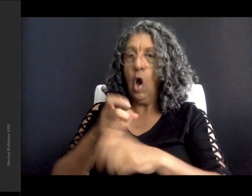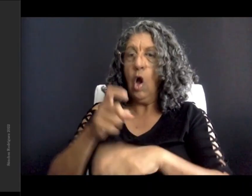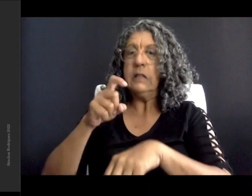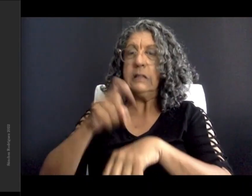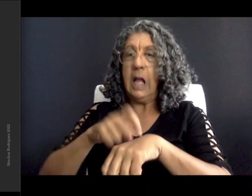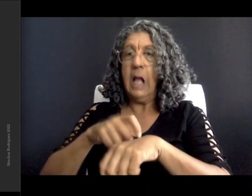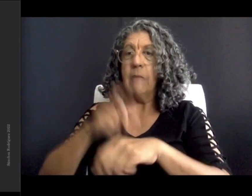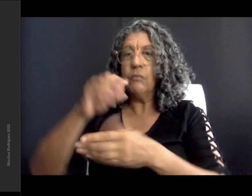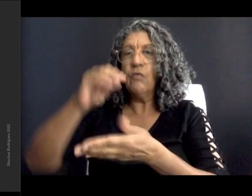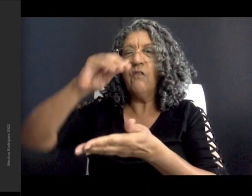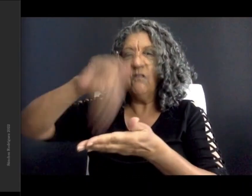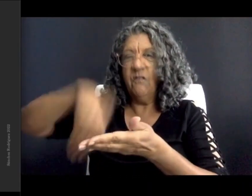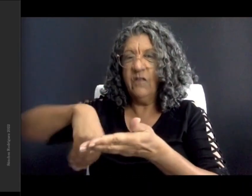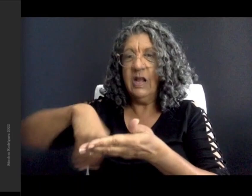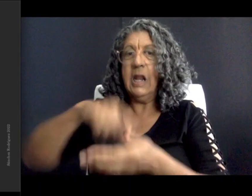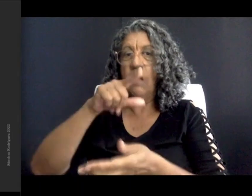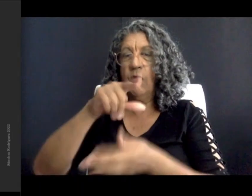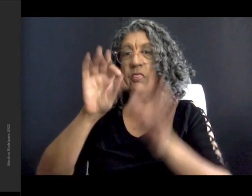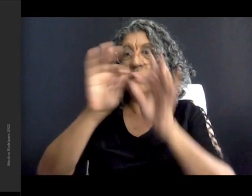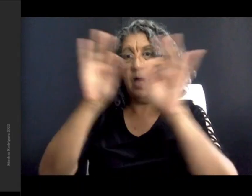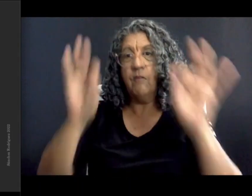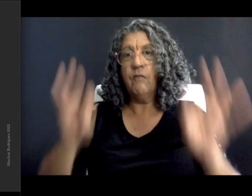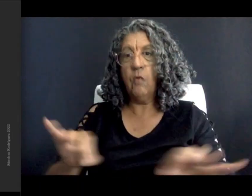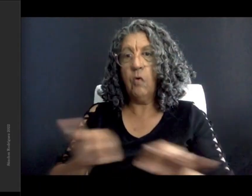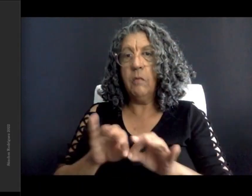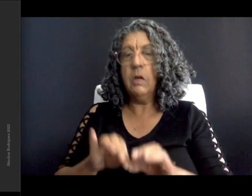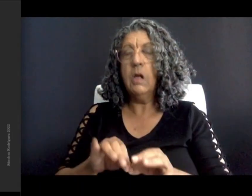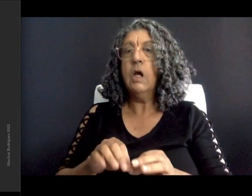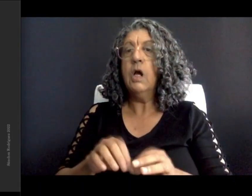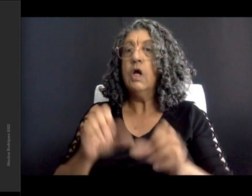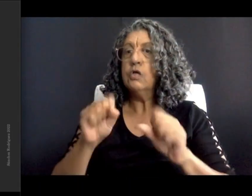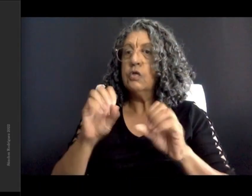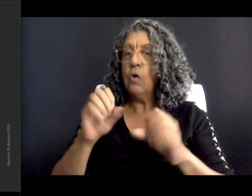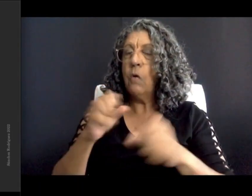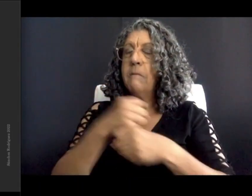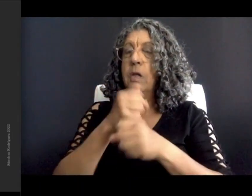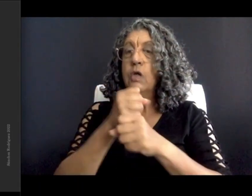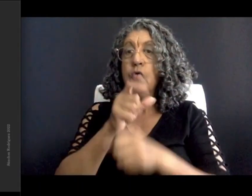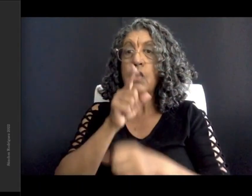If you have missing pay stubs, it'll be hard for you to fill out the form accurately.